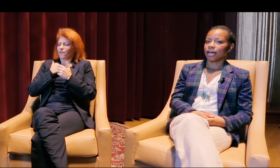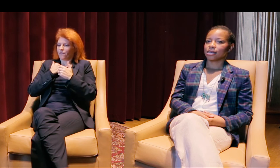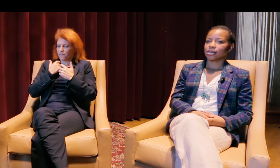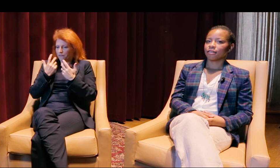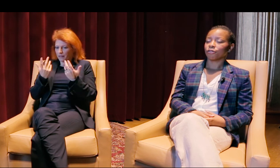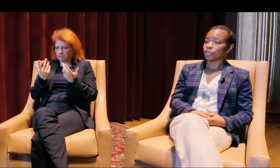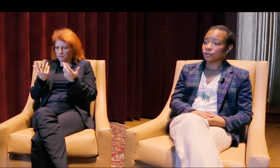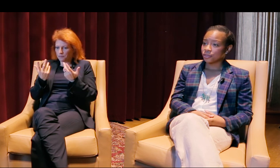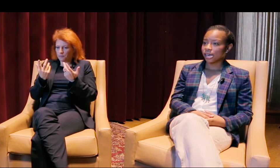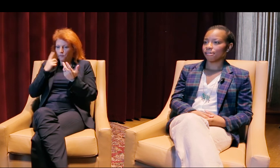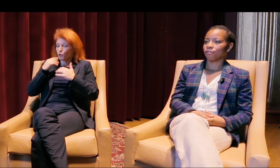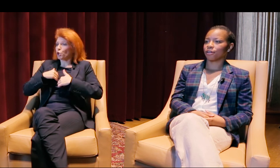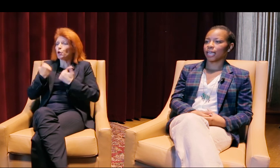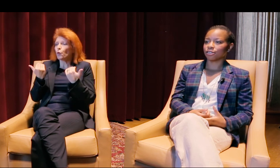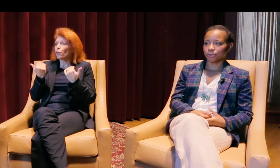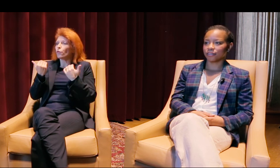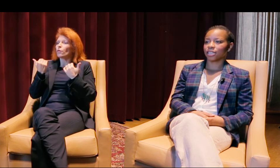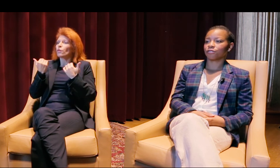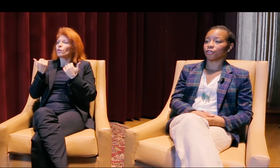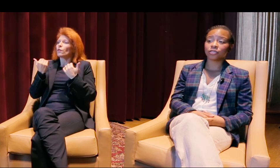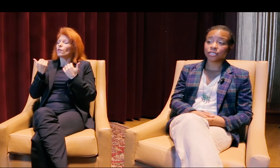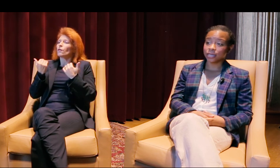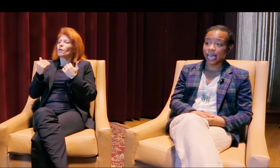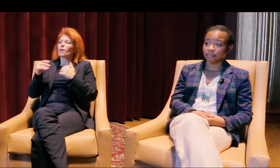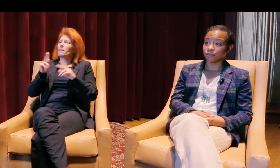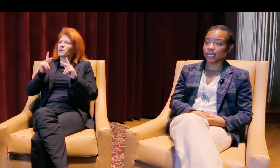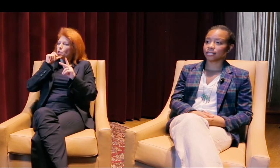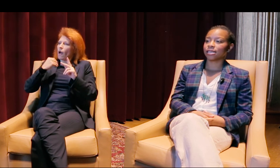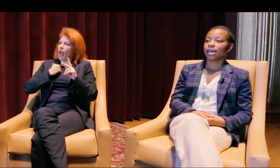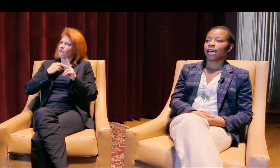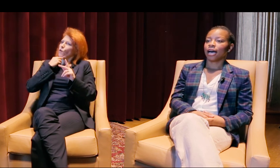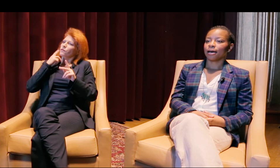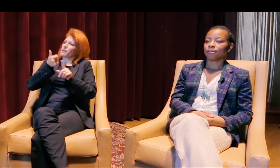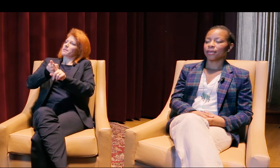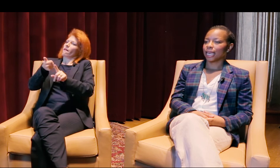for youth, for the underprivileged, for those that do not have a voice,